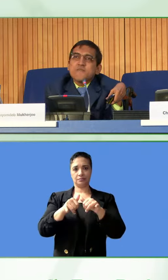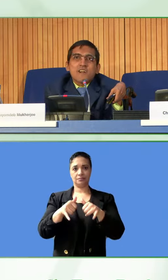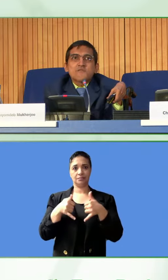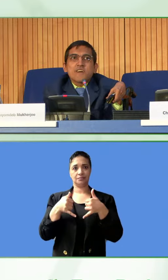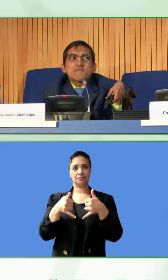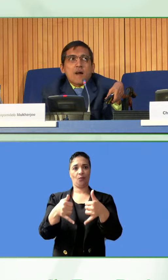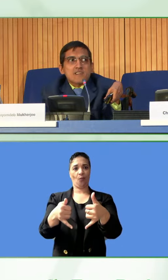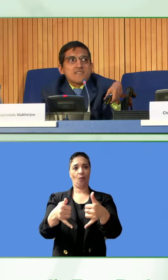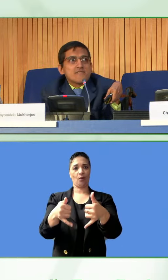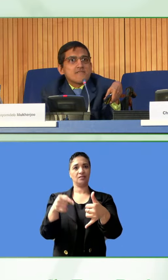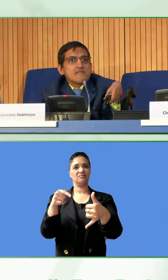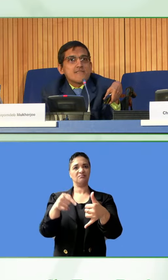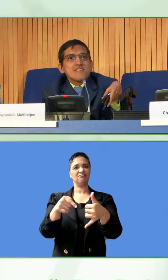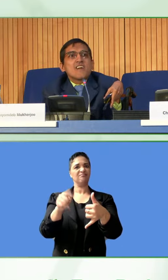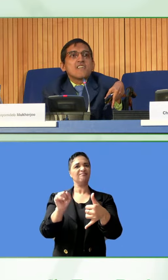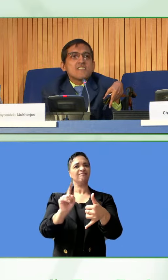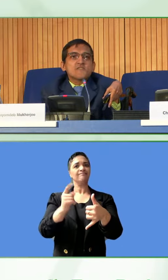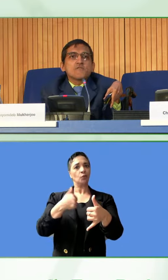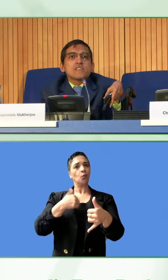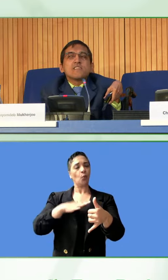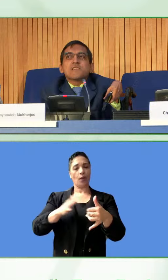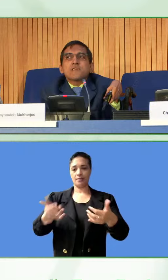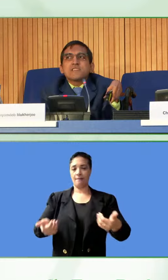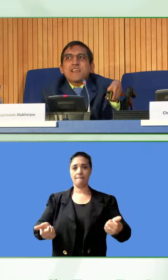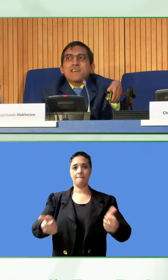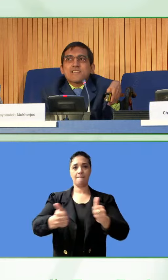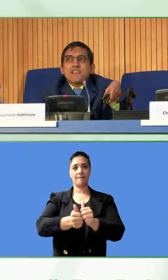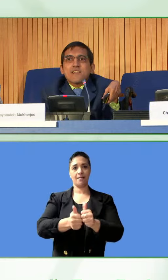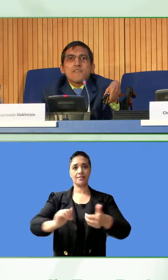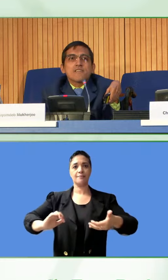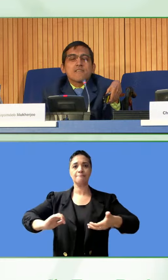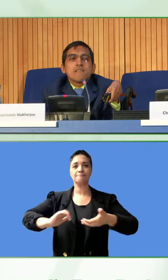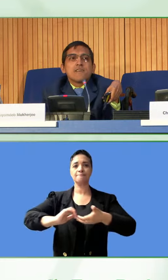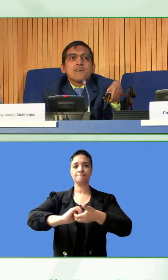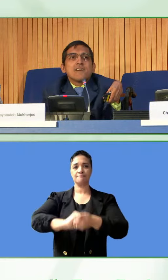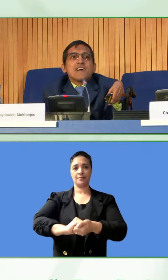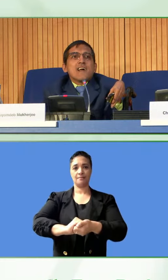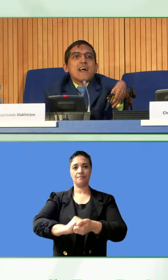We want to do it as partners, at an international level.